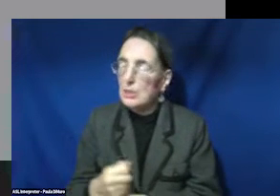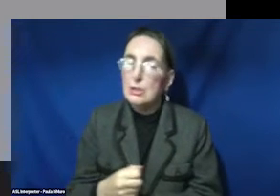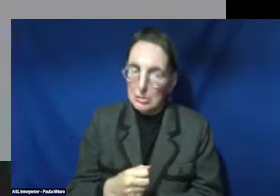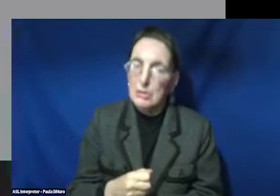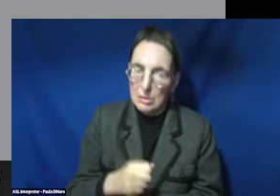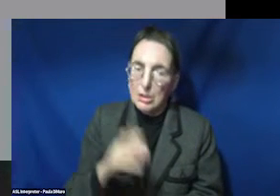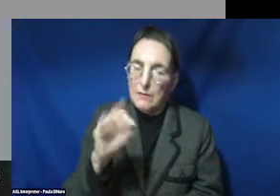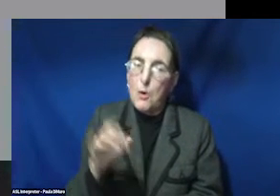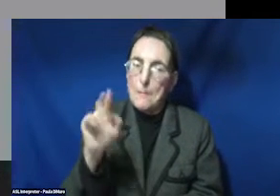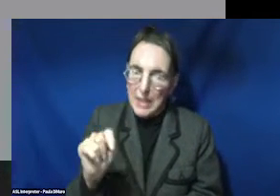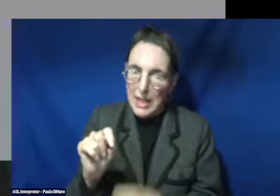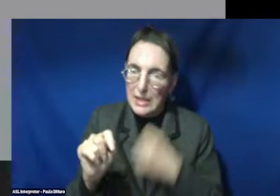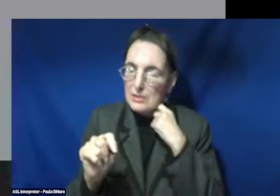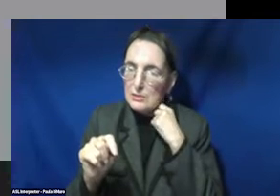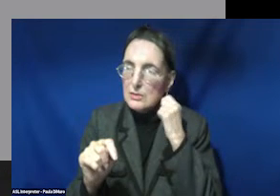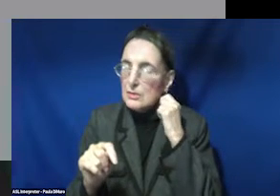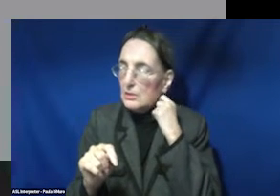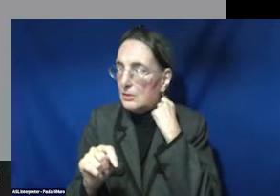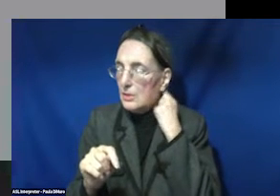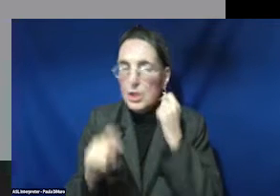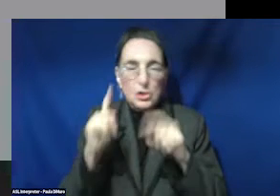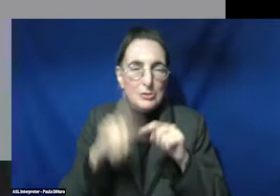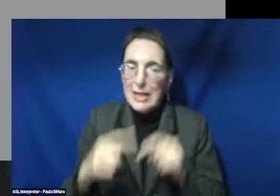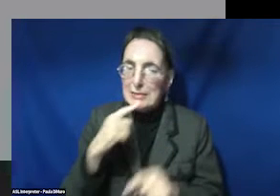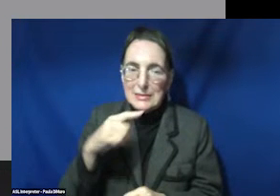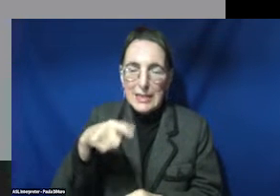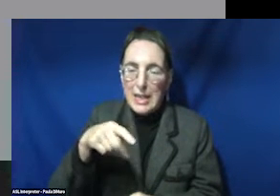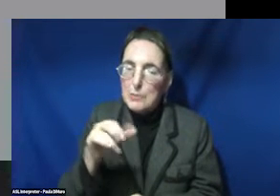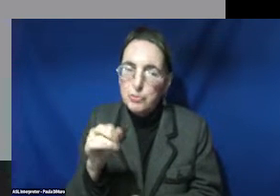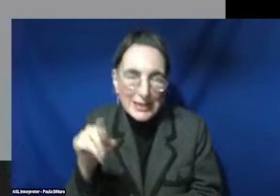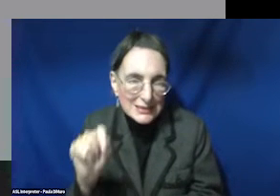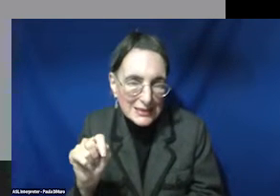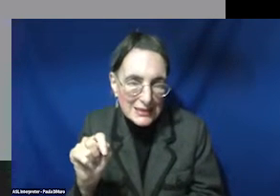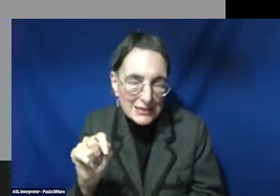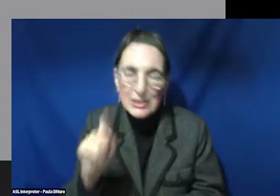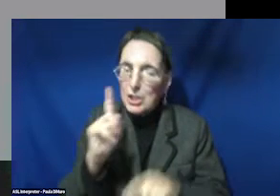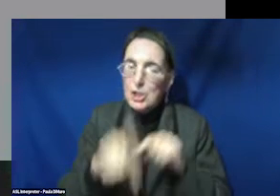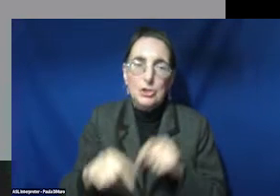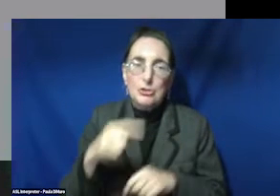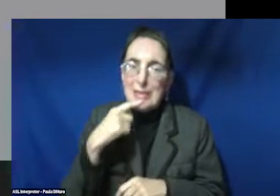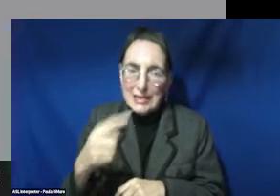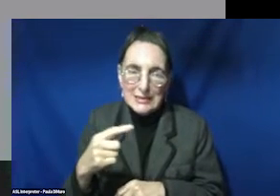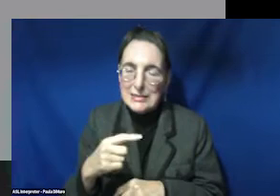You can't write present there. You can't add just a month and a year. It has to be month, day, and year, in that format.